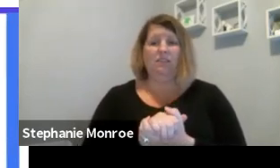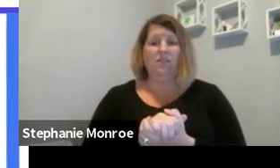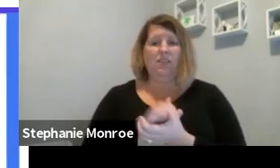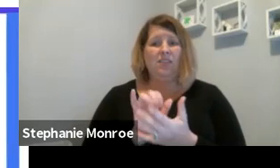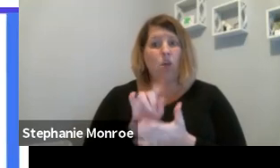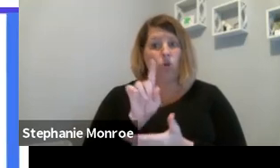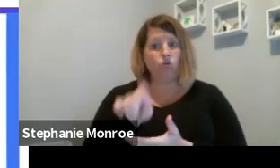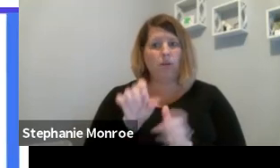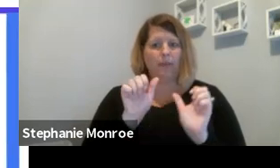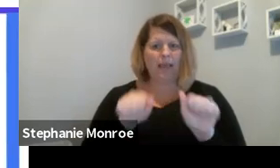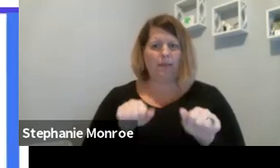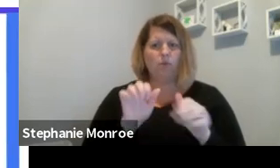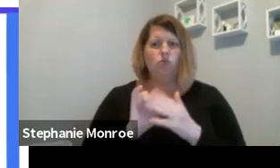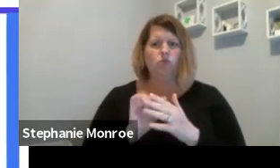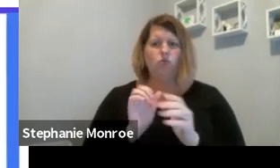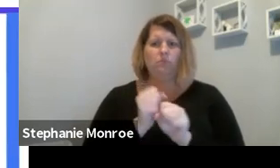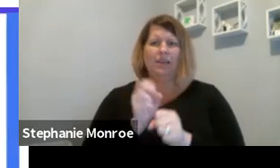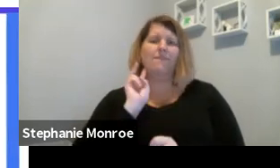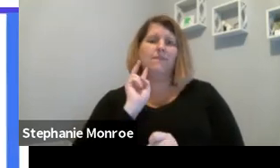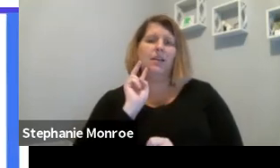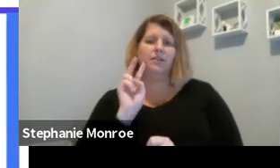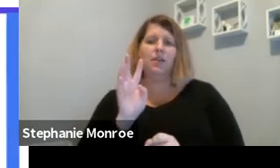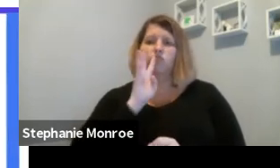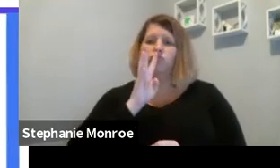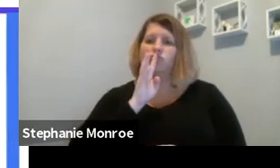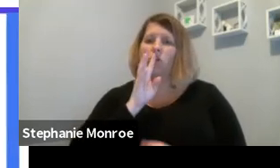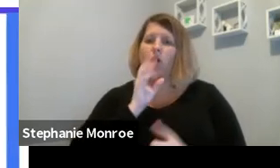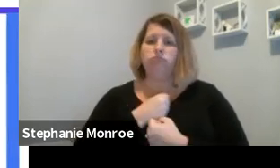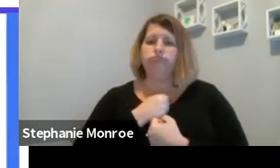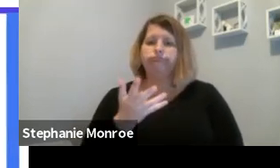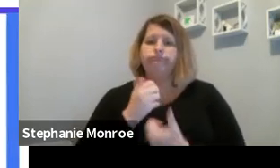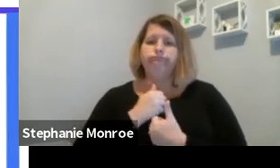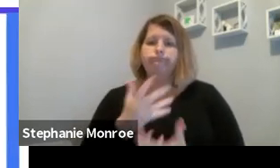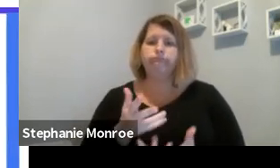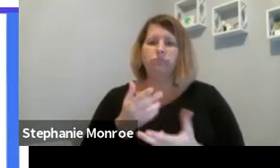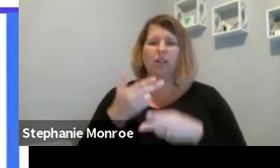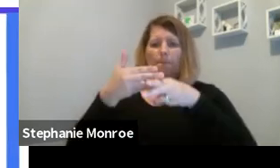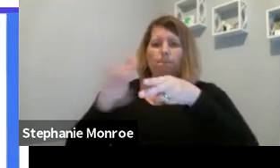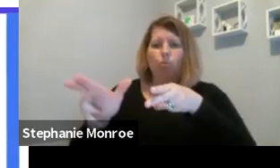to make a victim talk in a brief encounter you have with them.